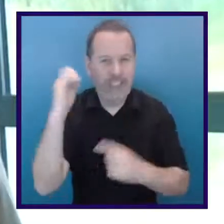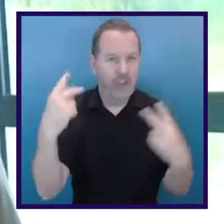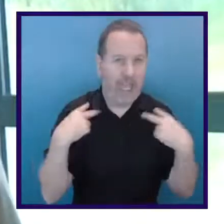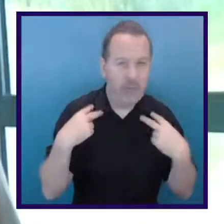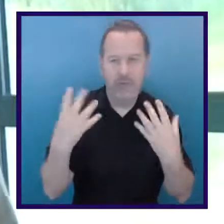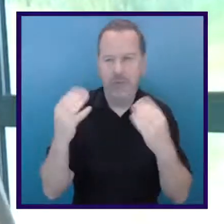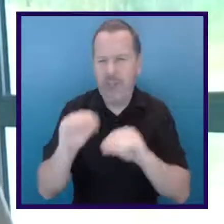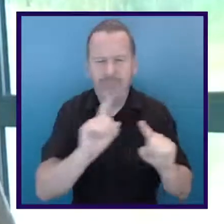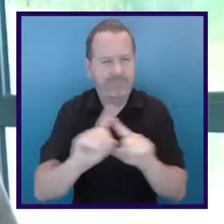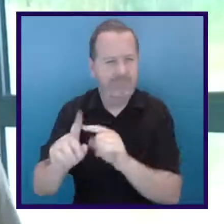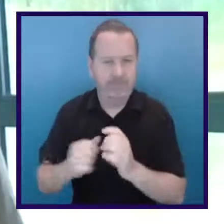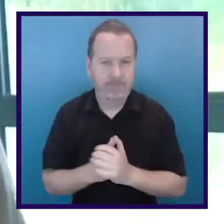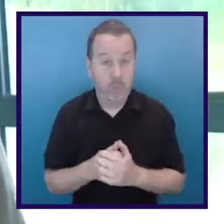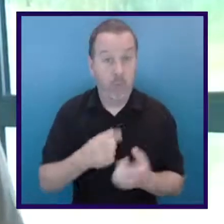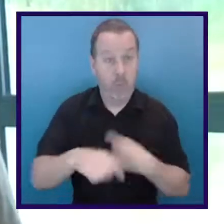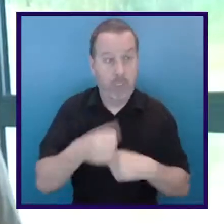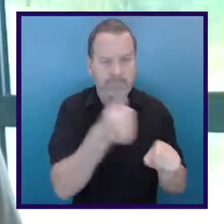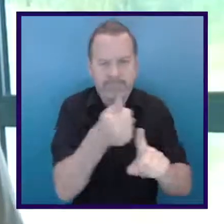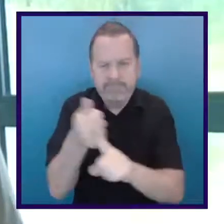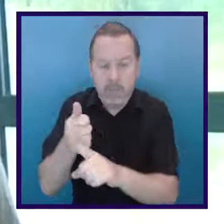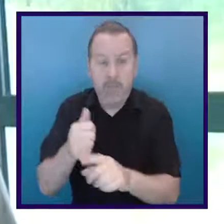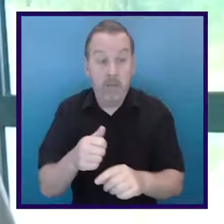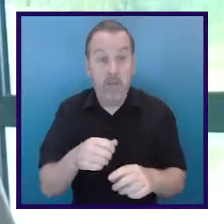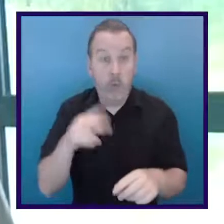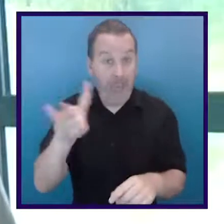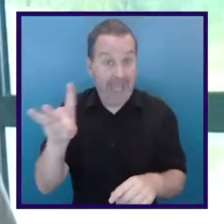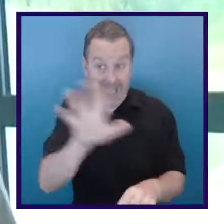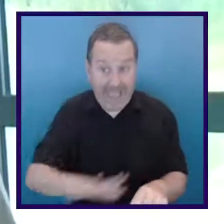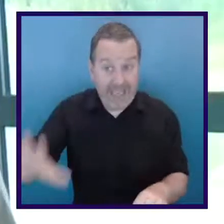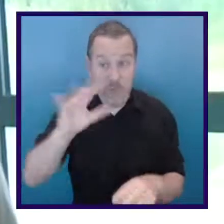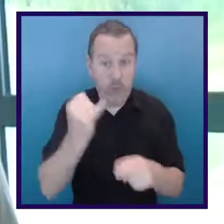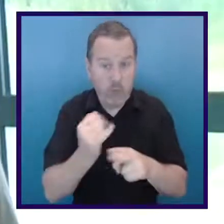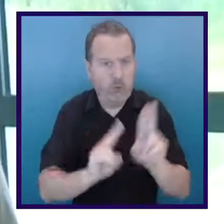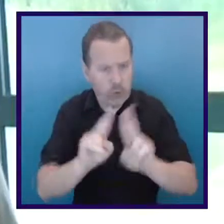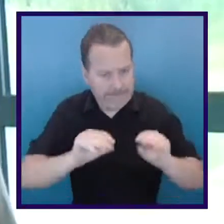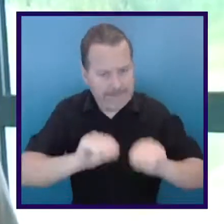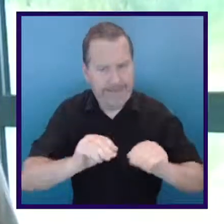Advocating for language learning in UK schools, and the provision of realistic resources,